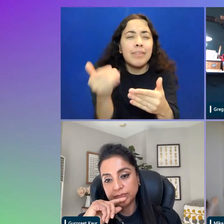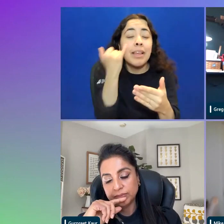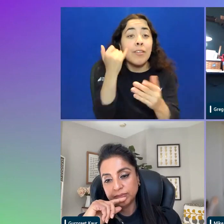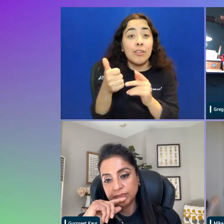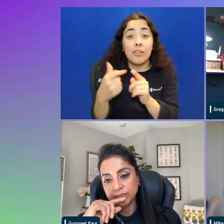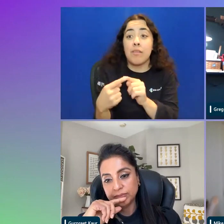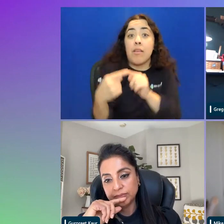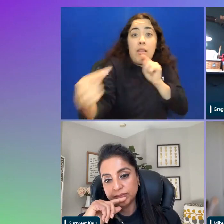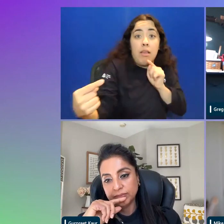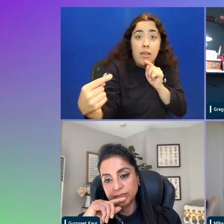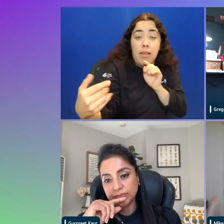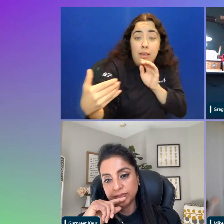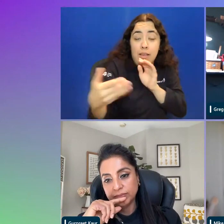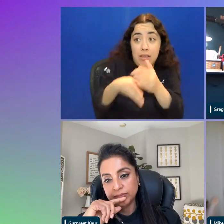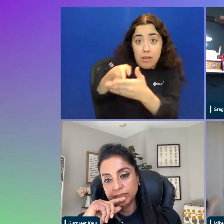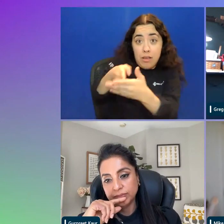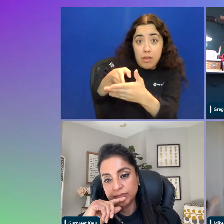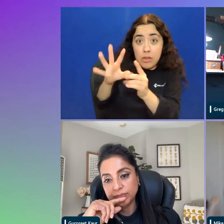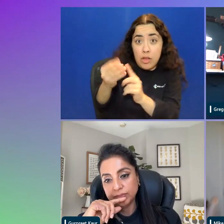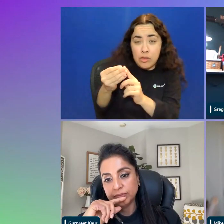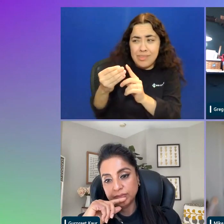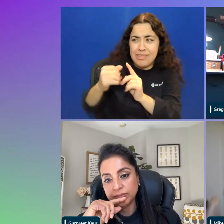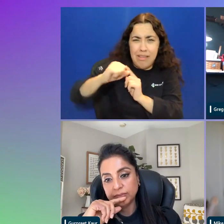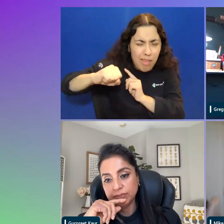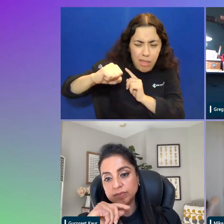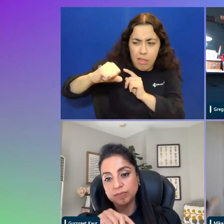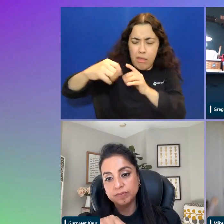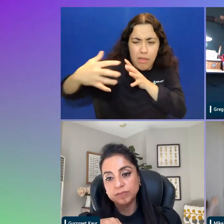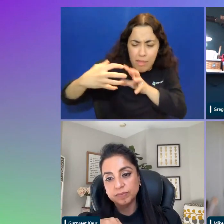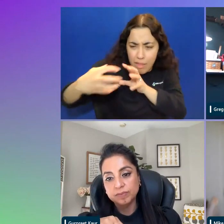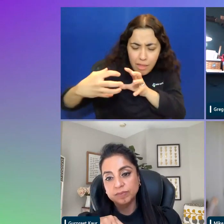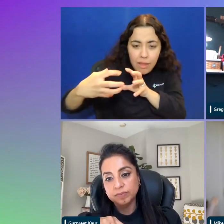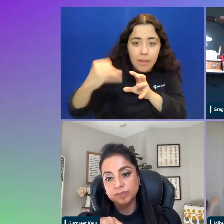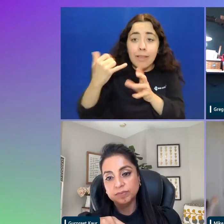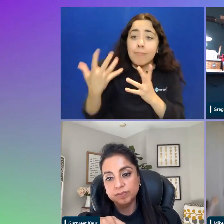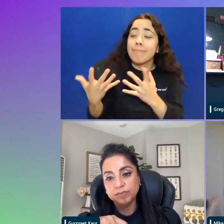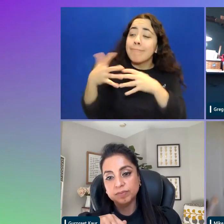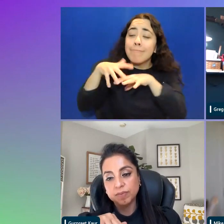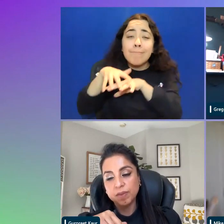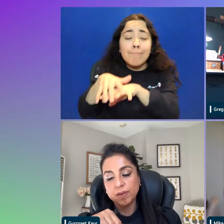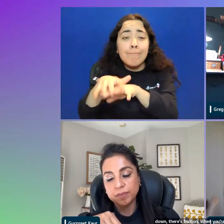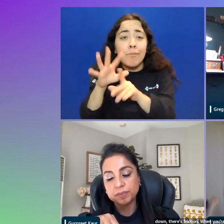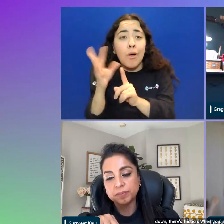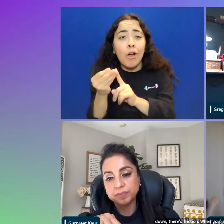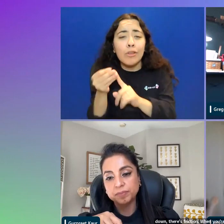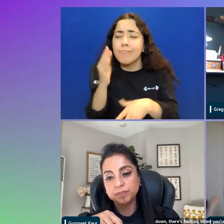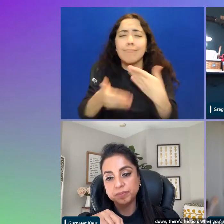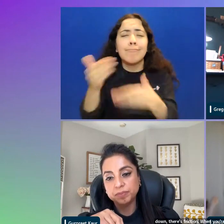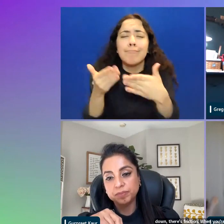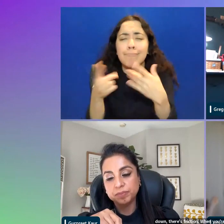you're opposite the culture, things are slowing down. There's friction when you're in line with the culture, it speeds up. And I think that's been one of the things that's been the